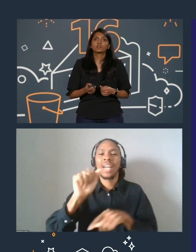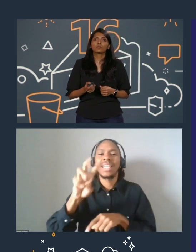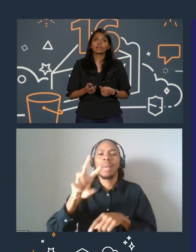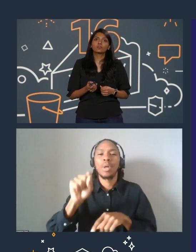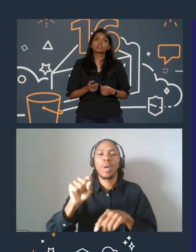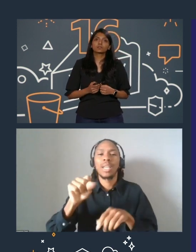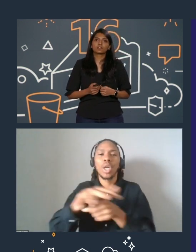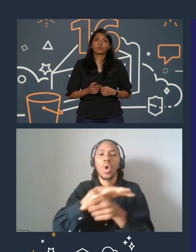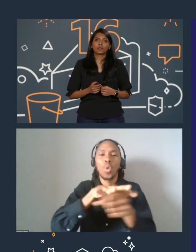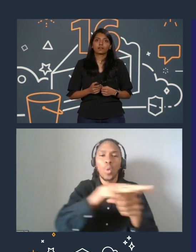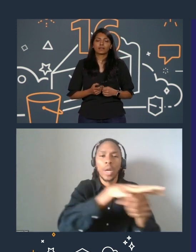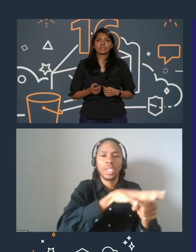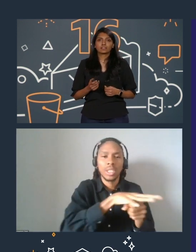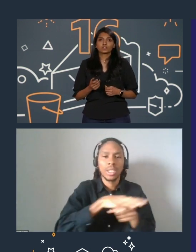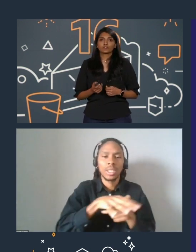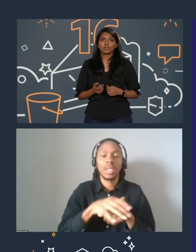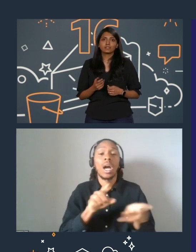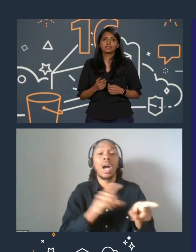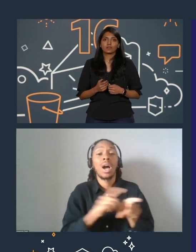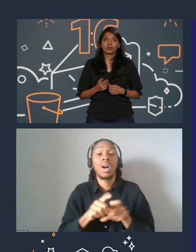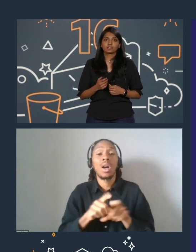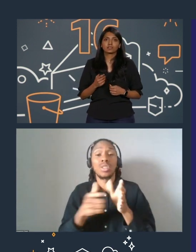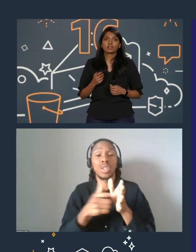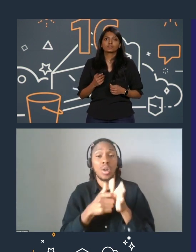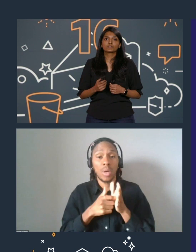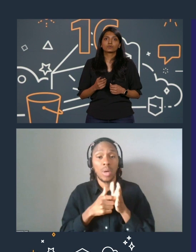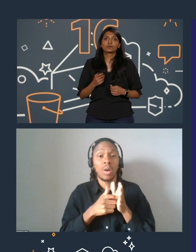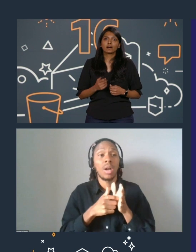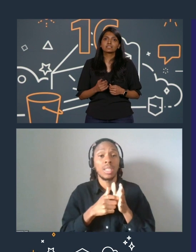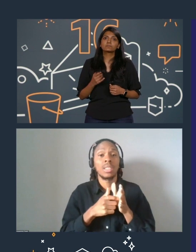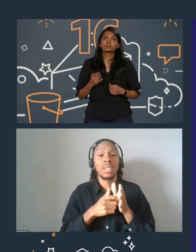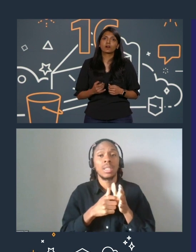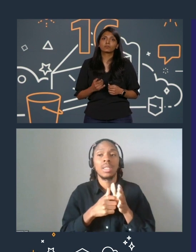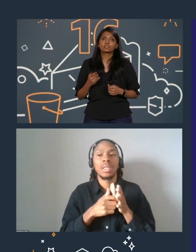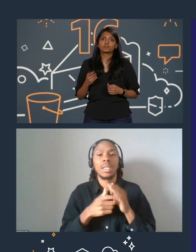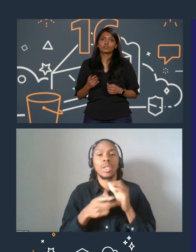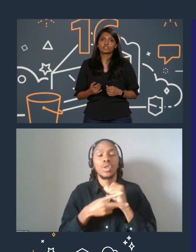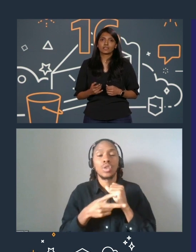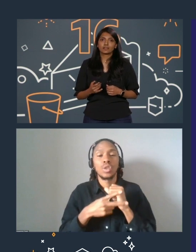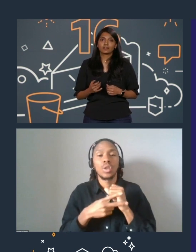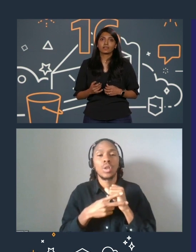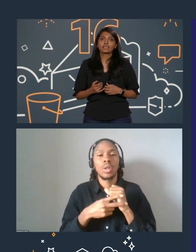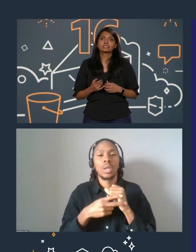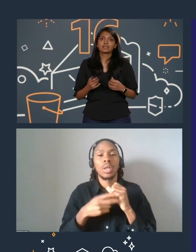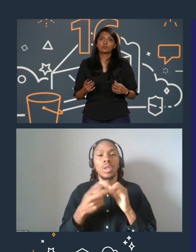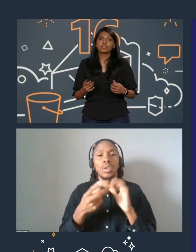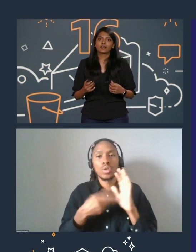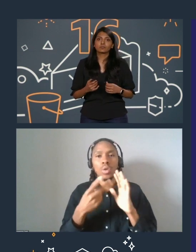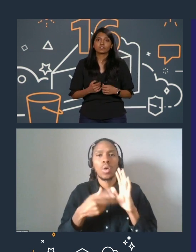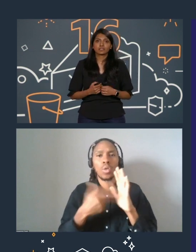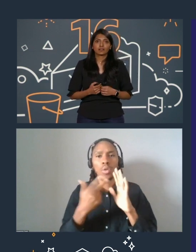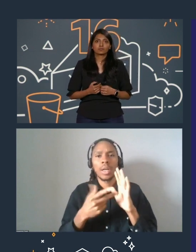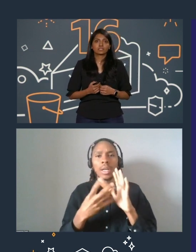you might also be required by data sovereignty laws to store multiple copies of your data in separate AWS accounts